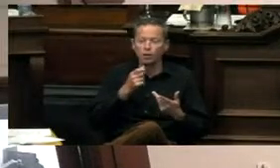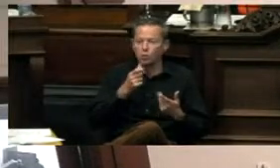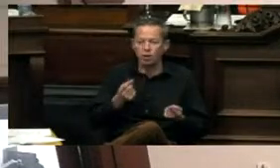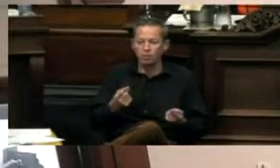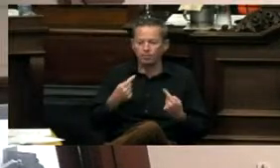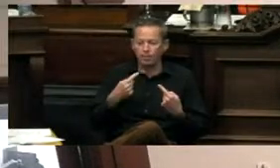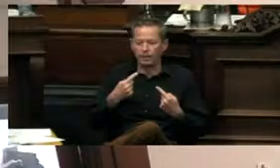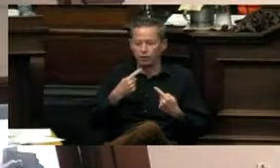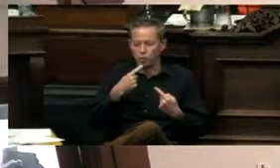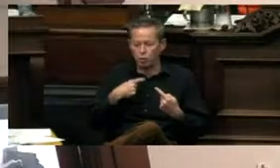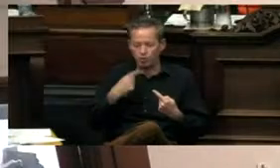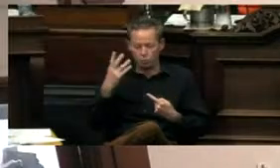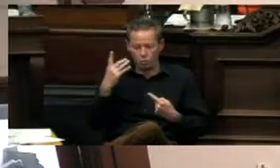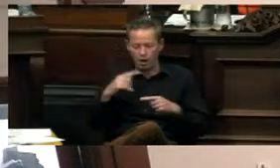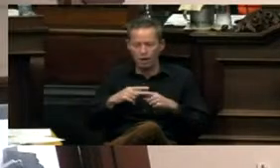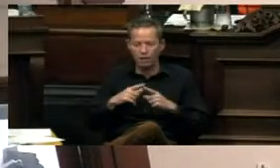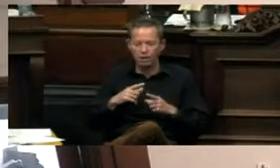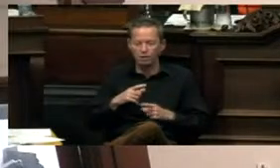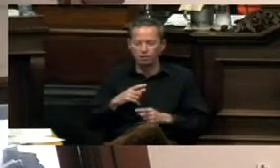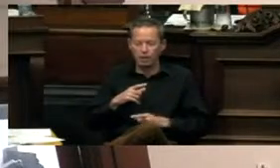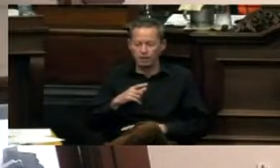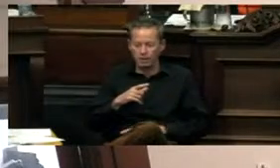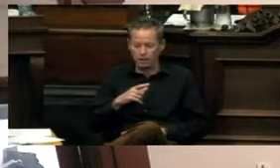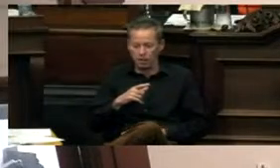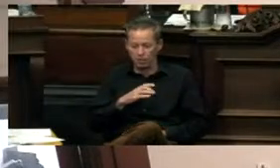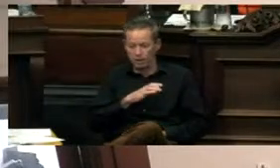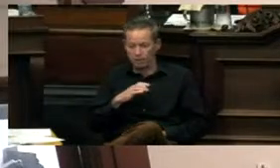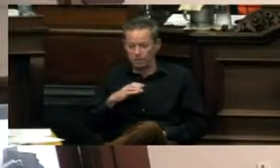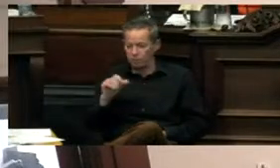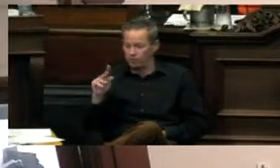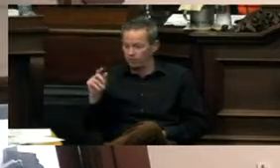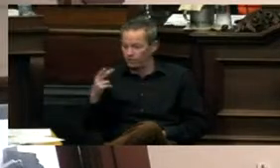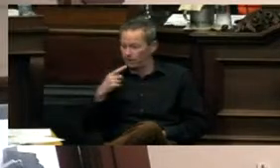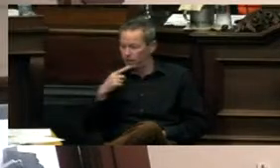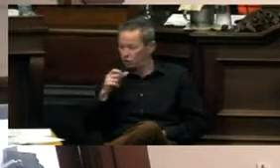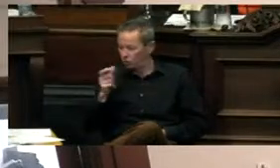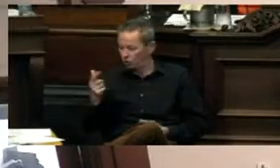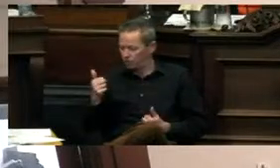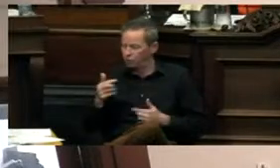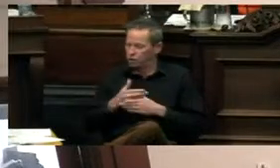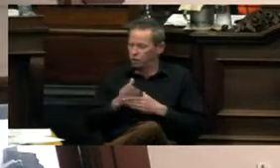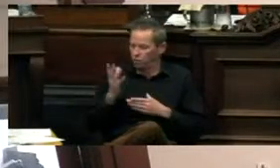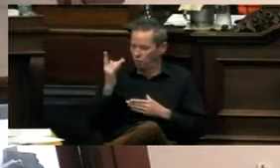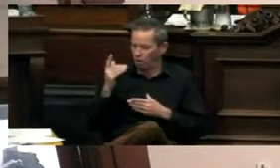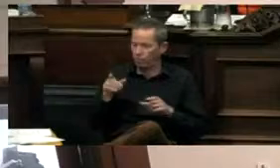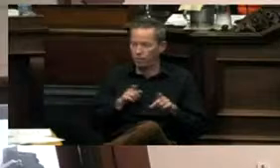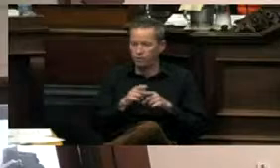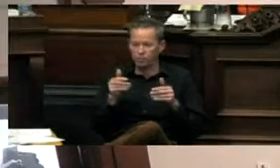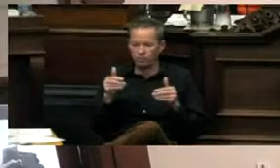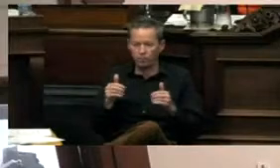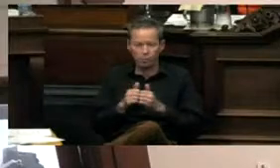Like when you share that you weren't able you weren't going to make it. You shared why when